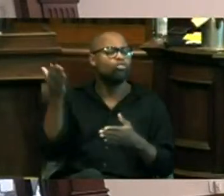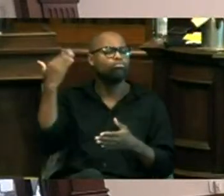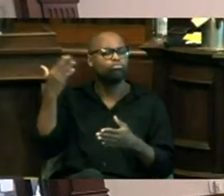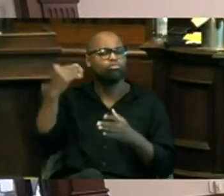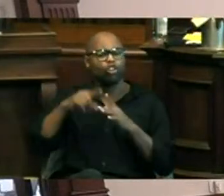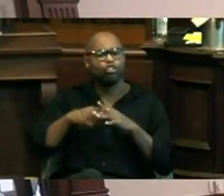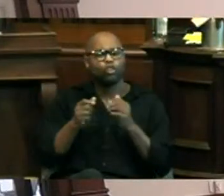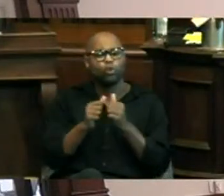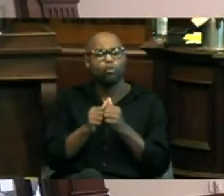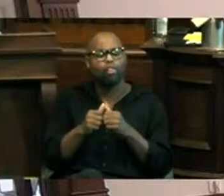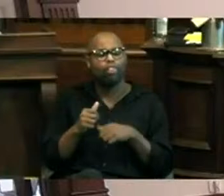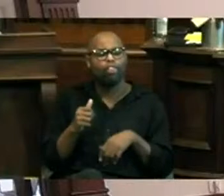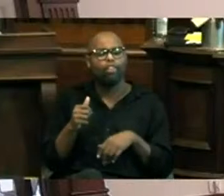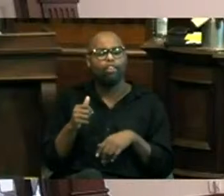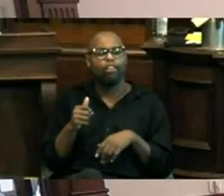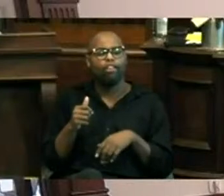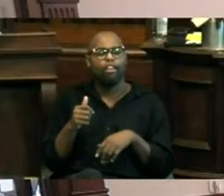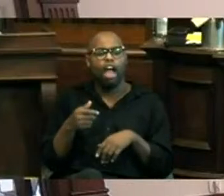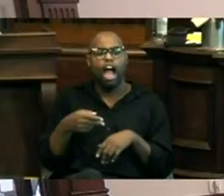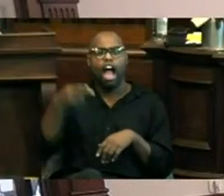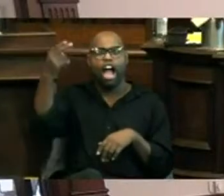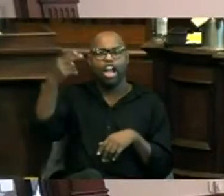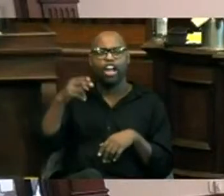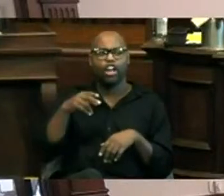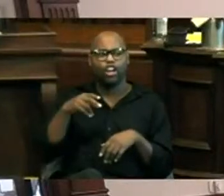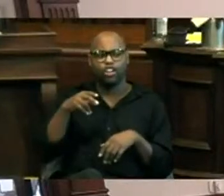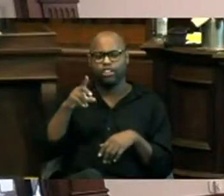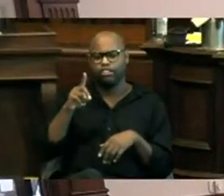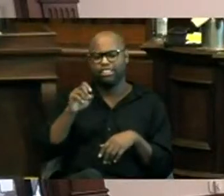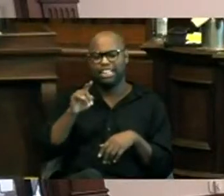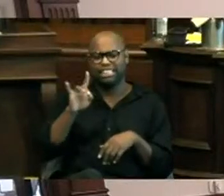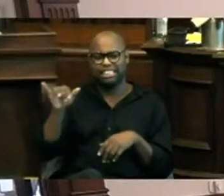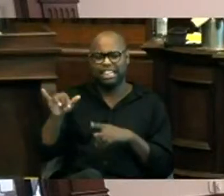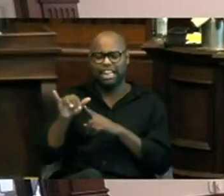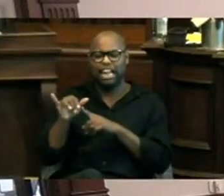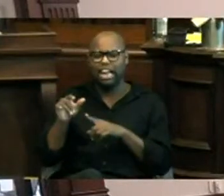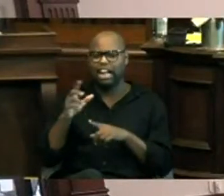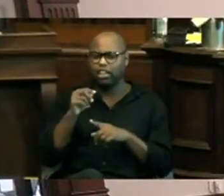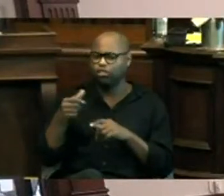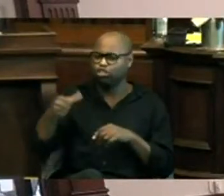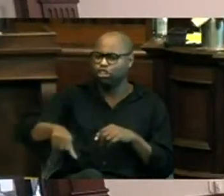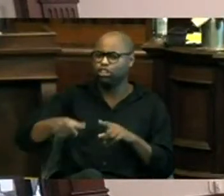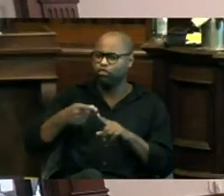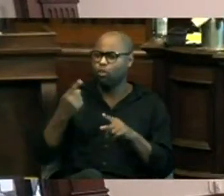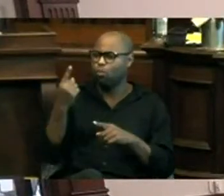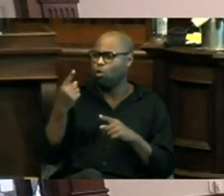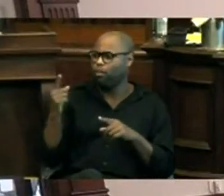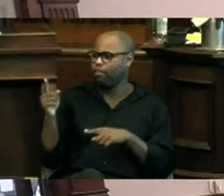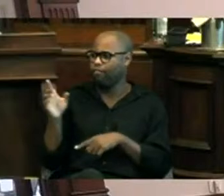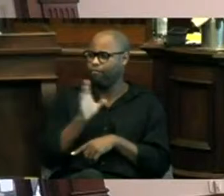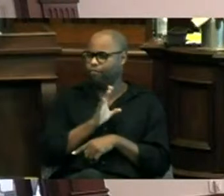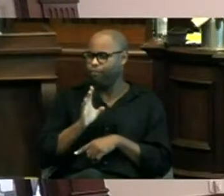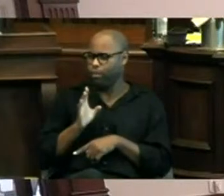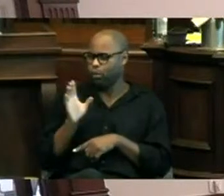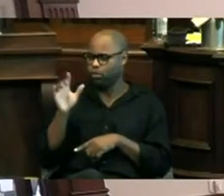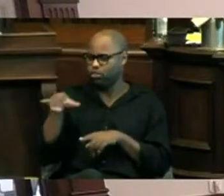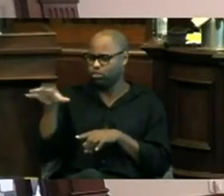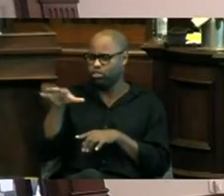actually proposed originally